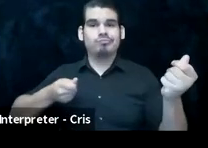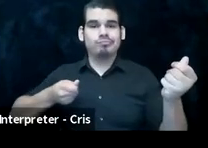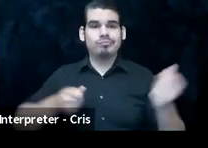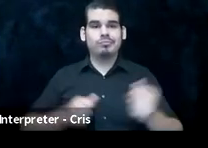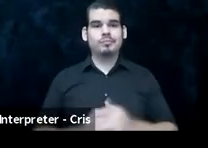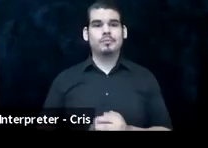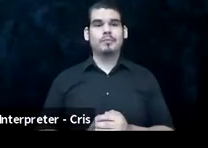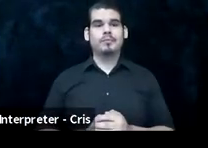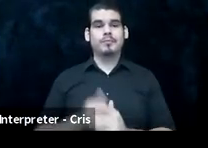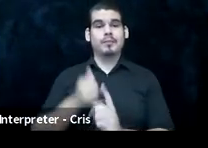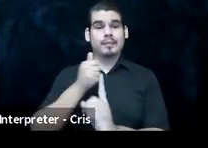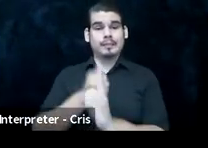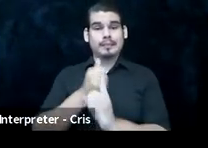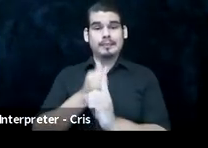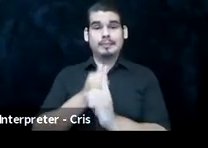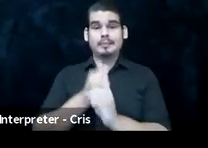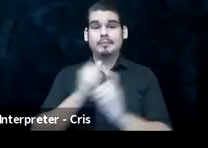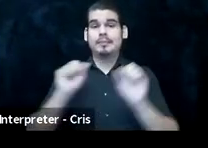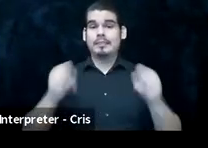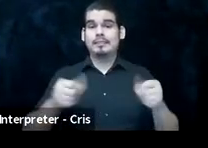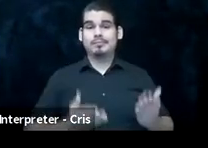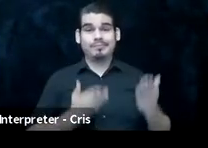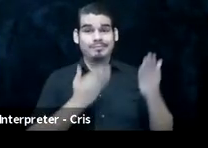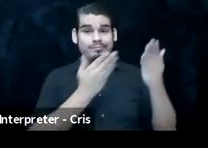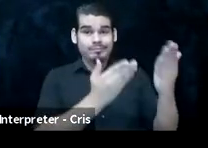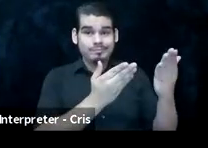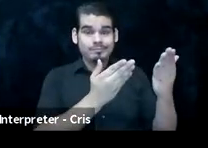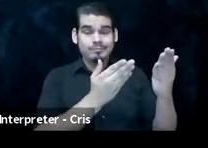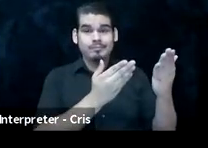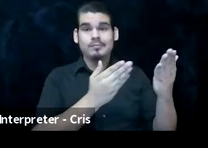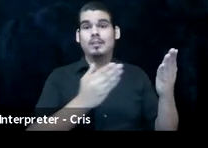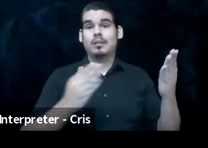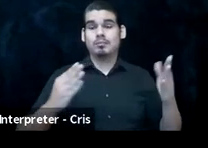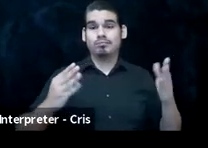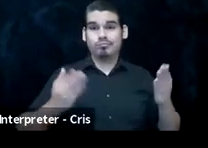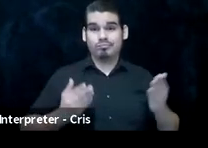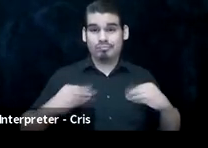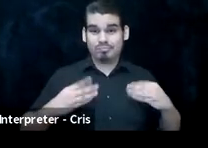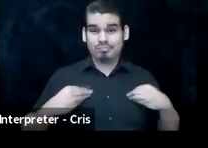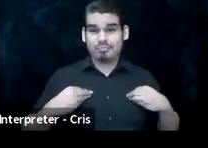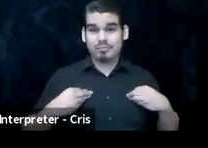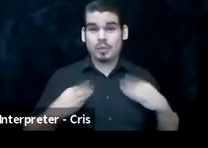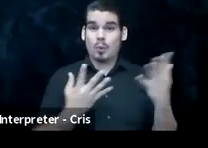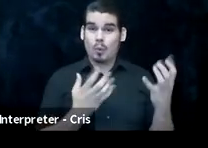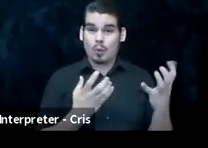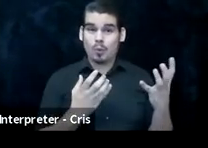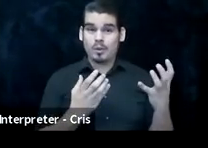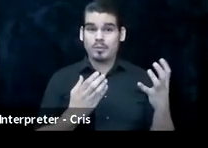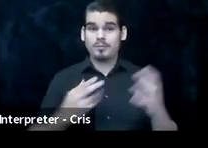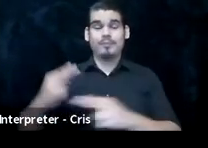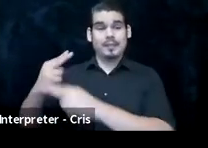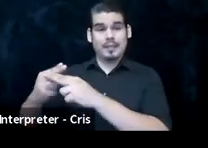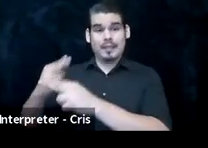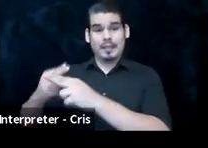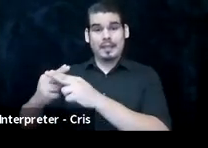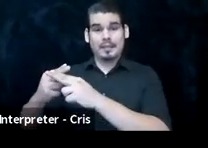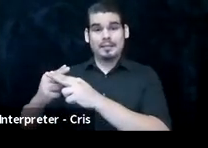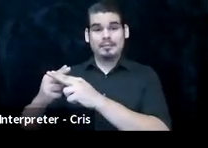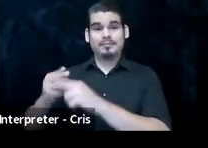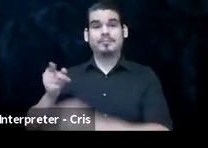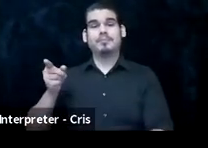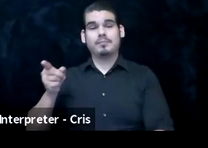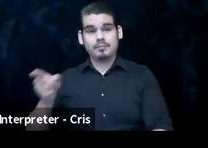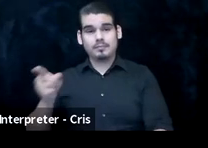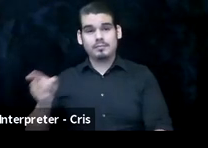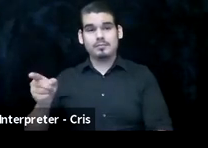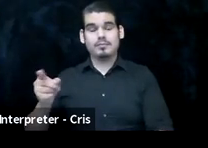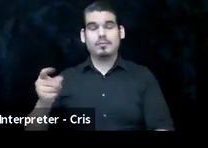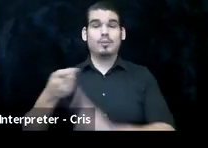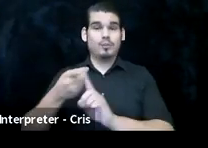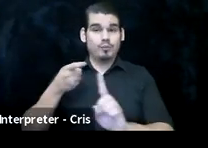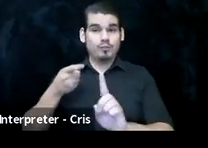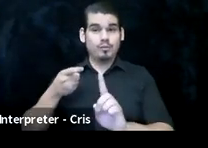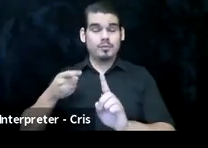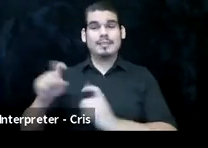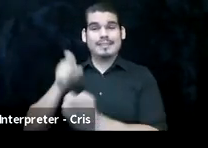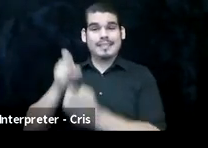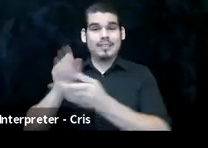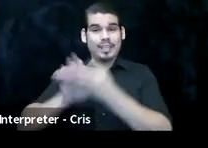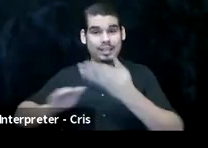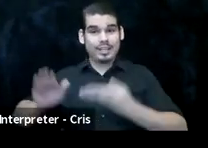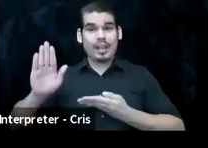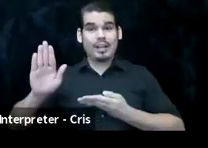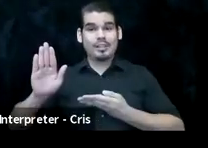Gerardo Chavez, RAD IX: You will put delegate then your college sleep so delegates cerritos college move to approve that name or resolution, please make sure that you spell it out completely the.